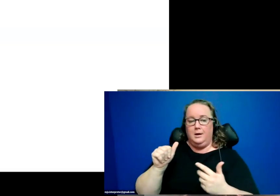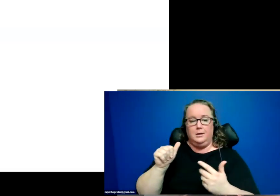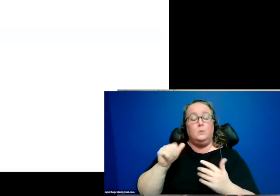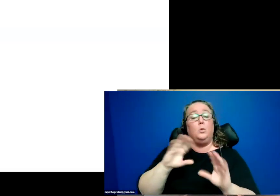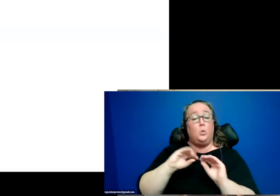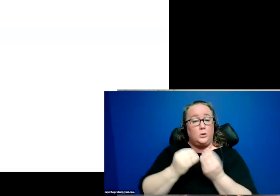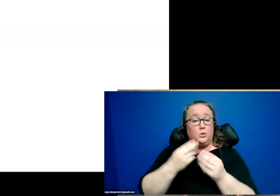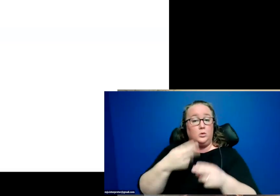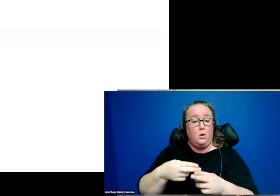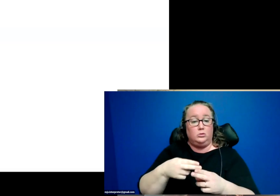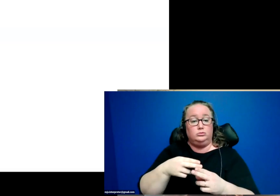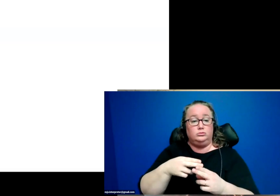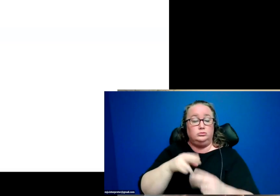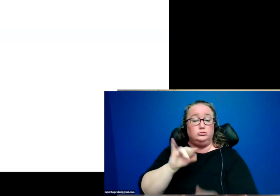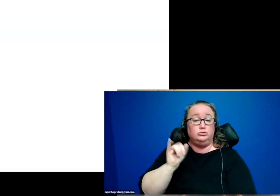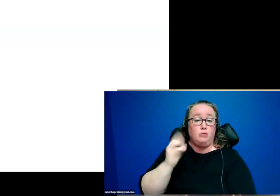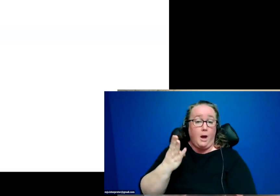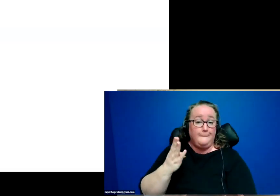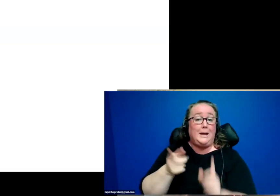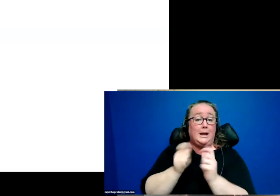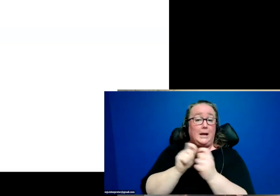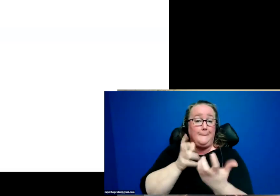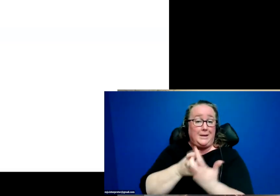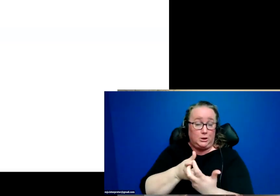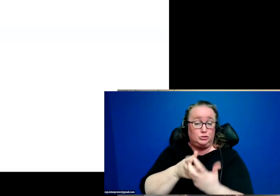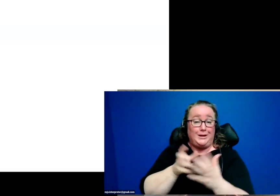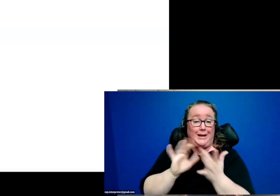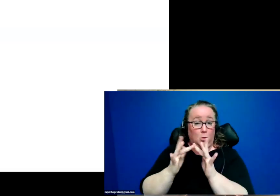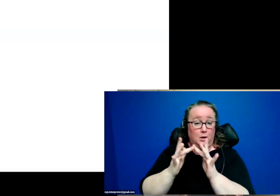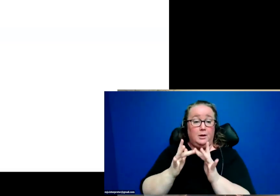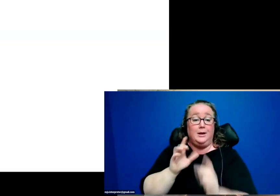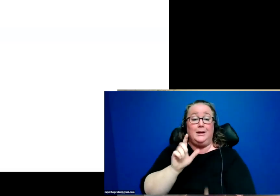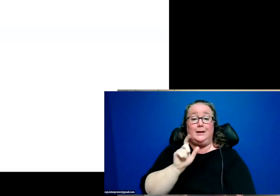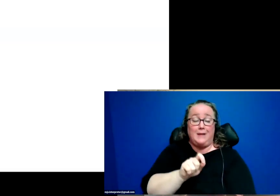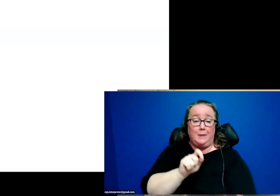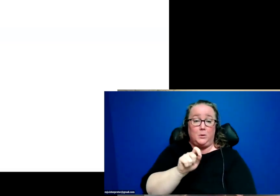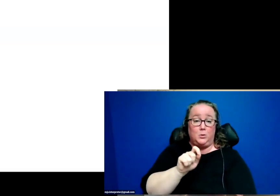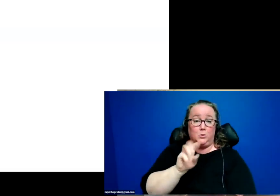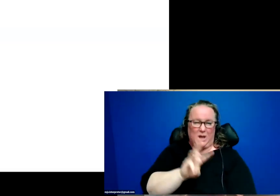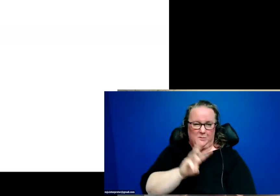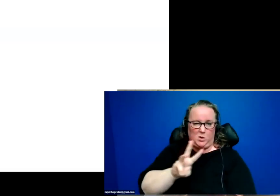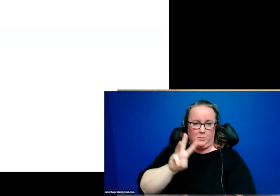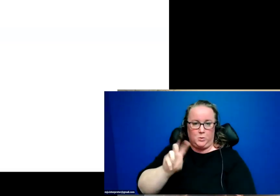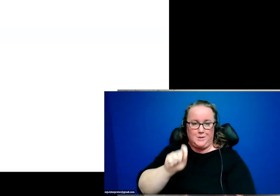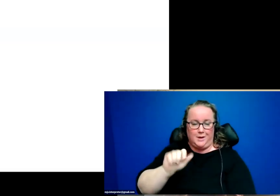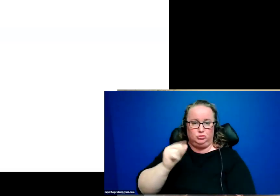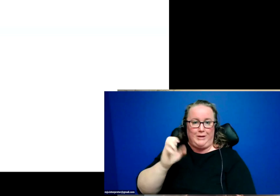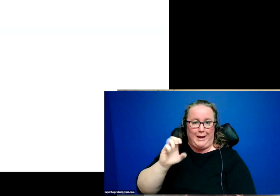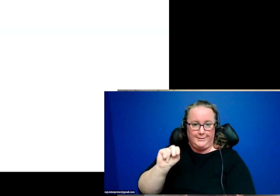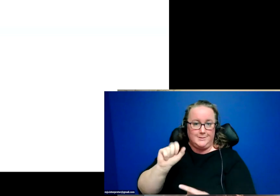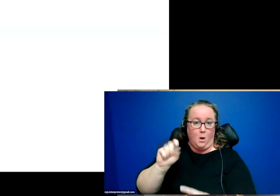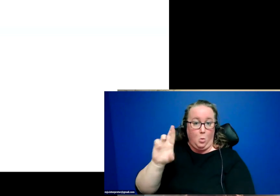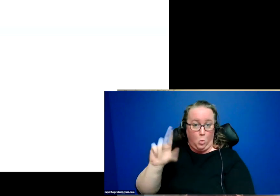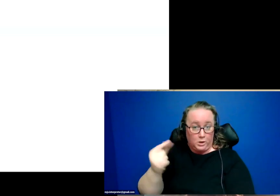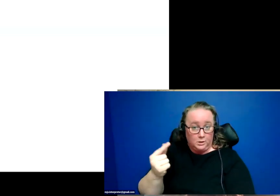the Job Accommodation Network, www.jan.org. And even though their accommodations